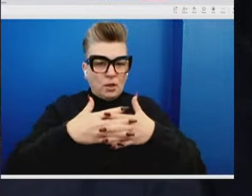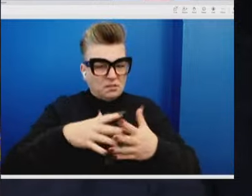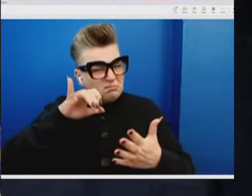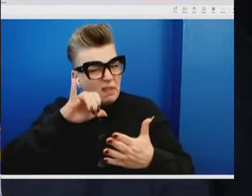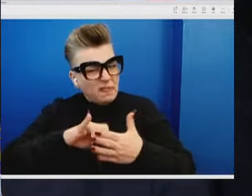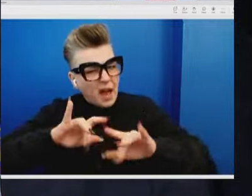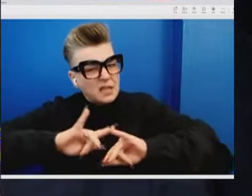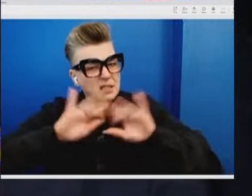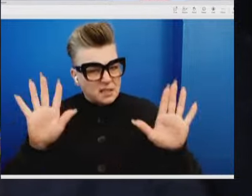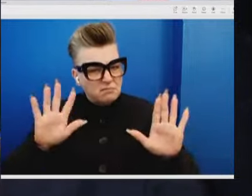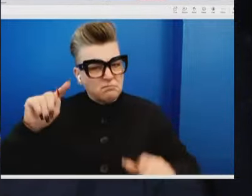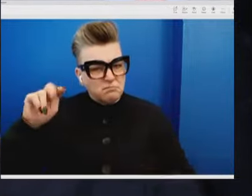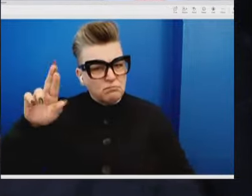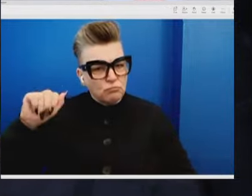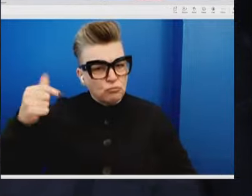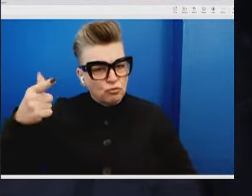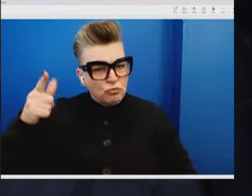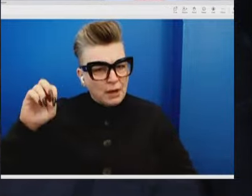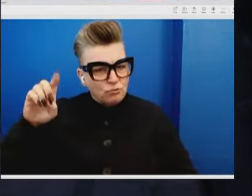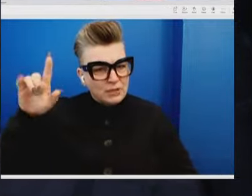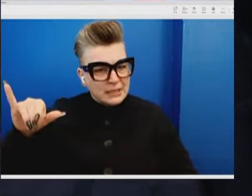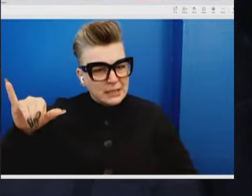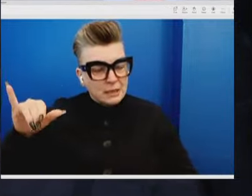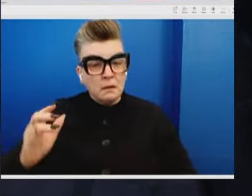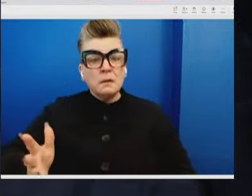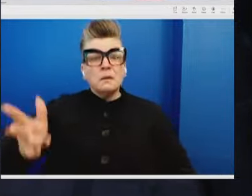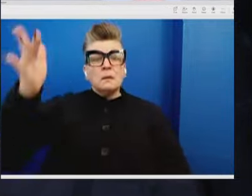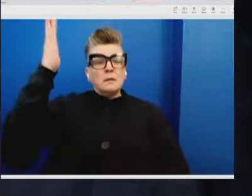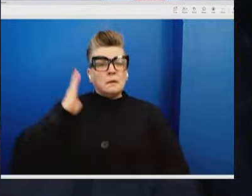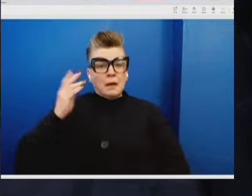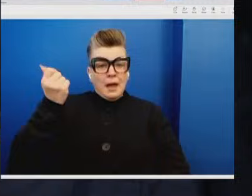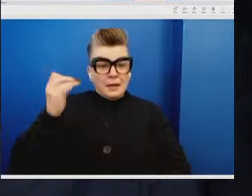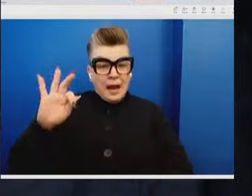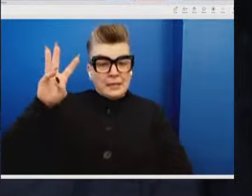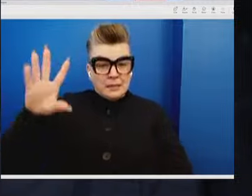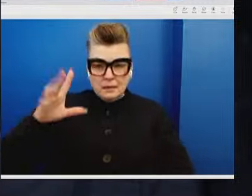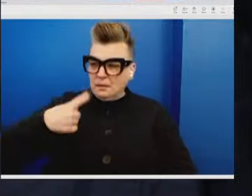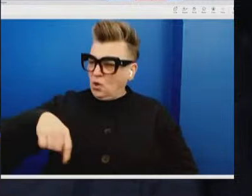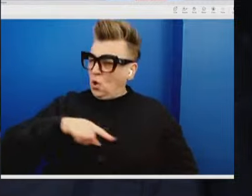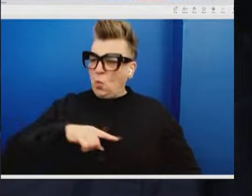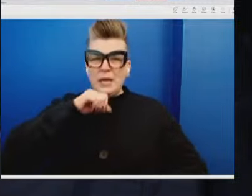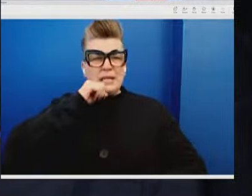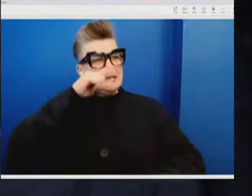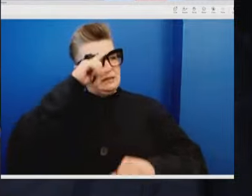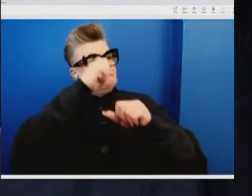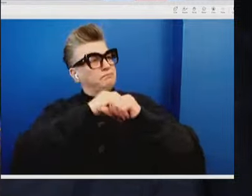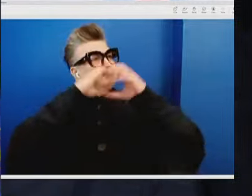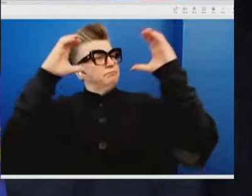when conceived in 1965, no one really thought about able-bodied people on Medicaid. But they